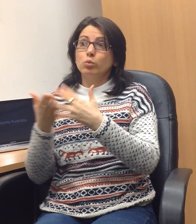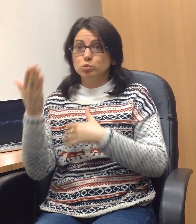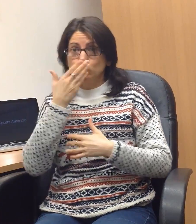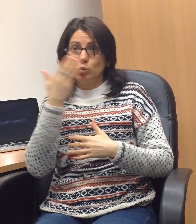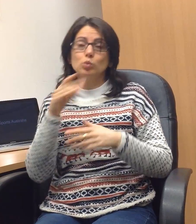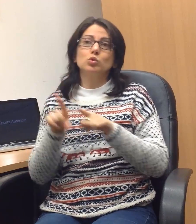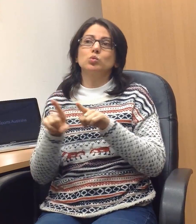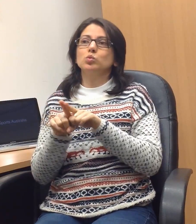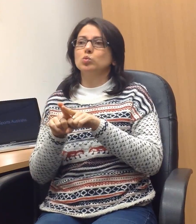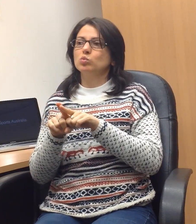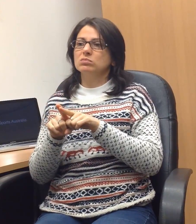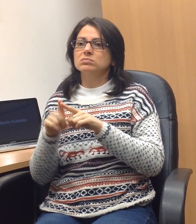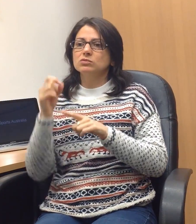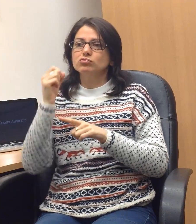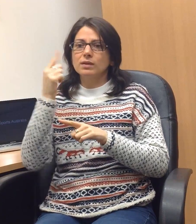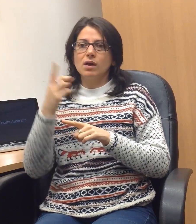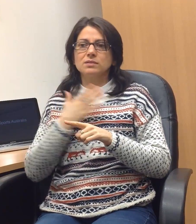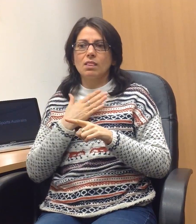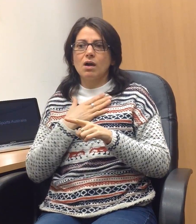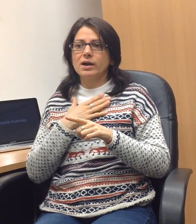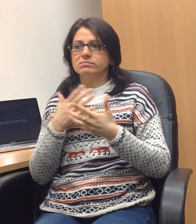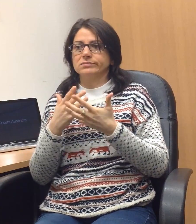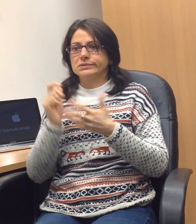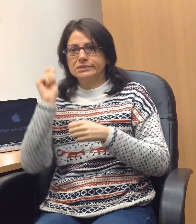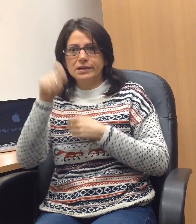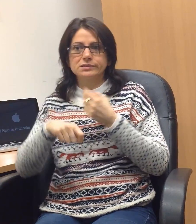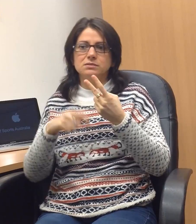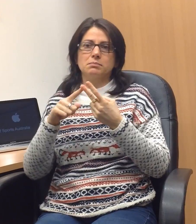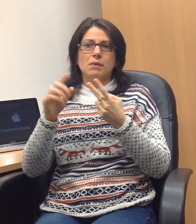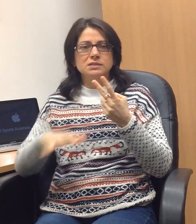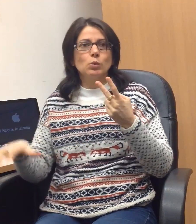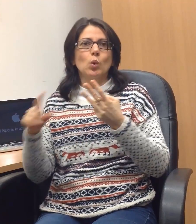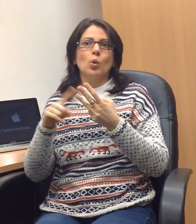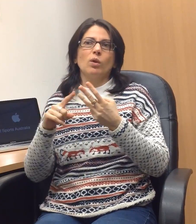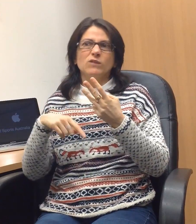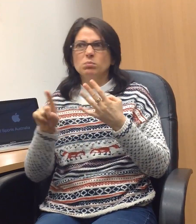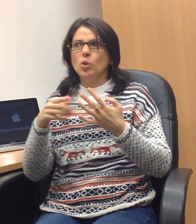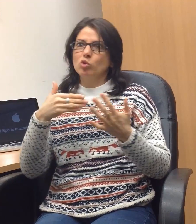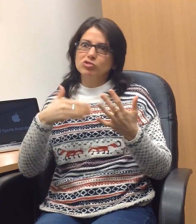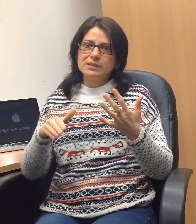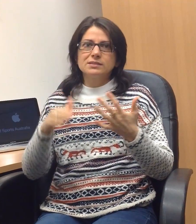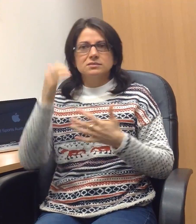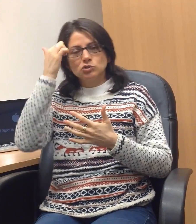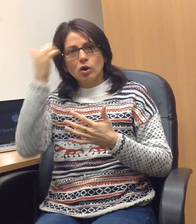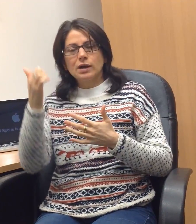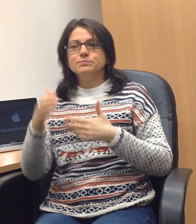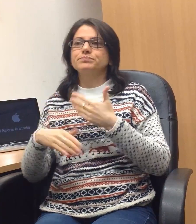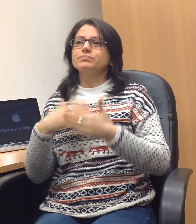I was also involved in sport at school and realised I liked tennis, basketball, football, cricket, soccer